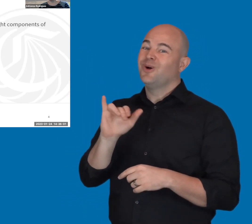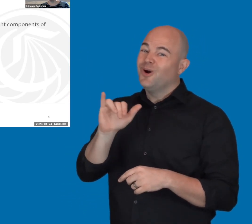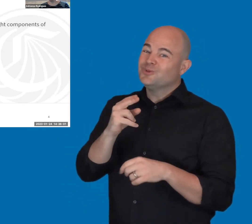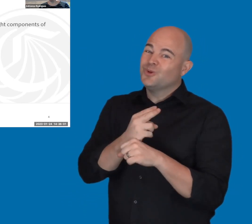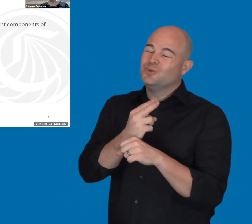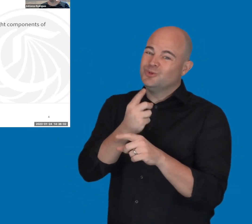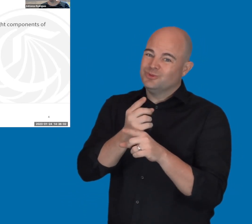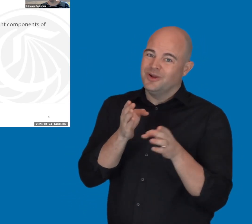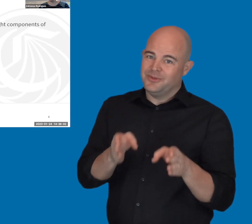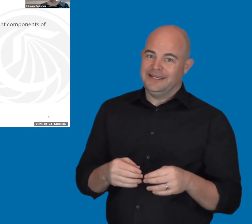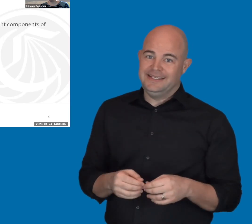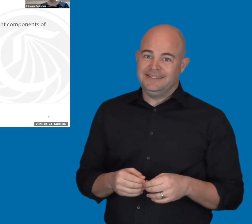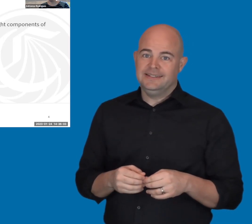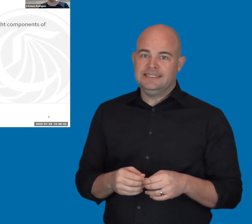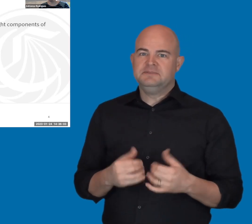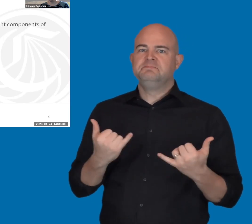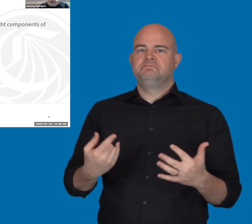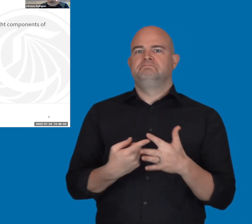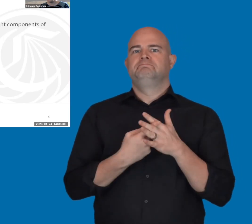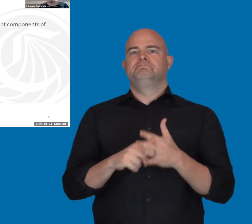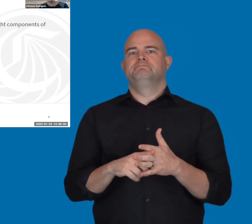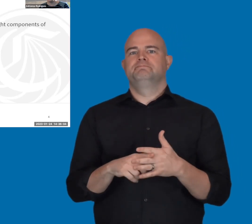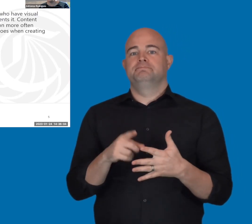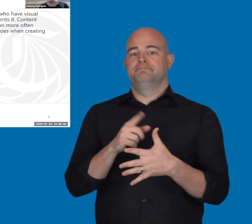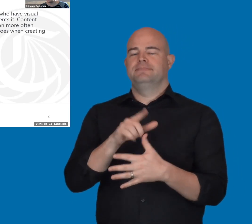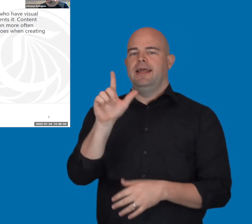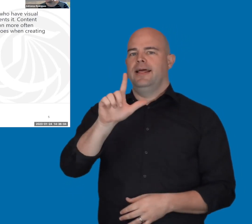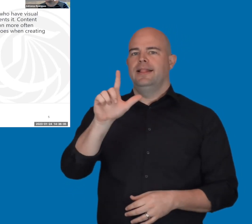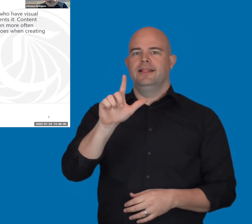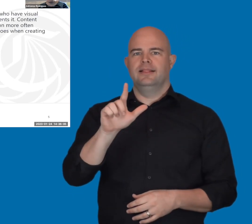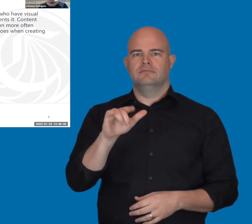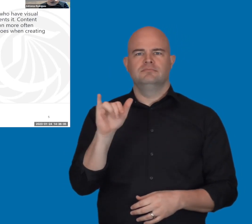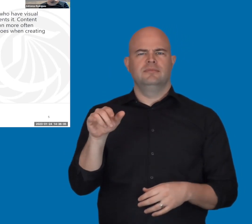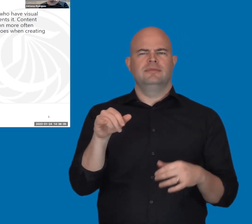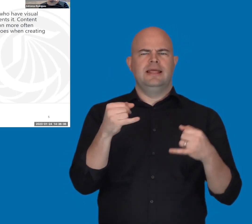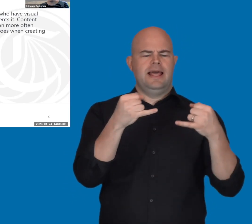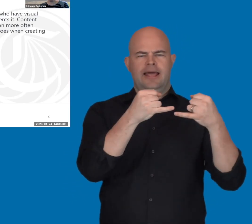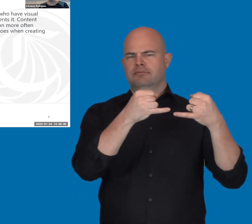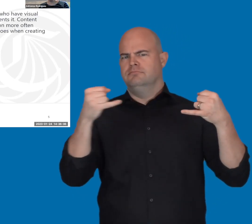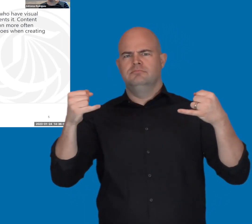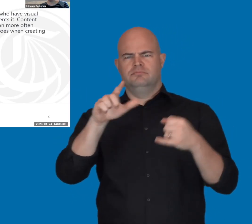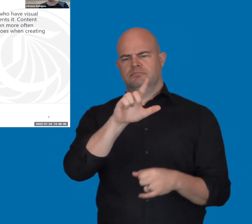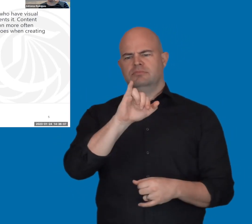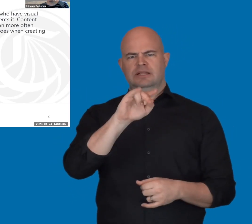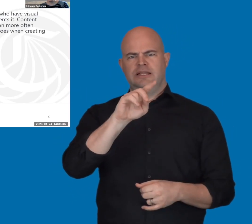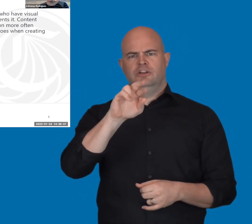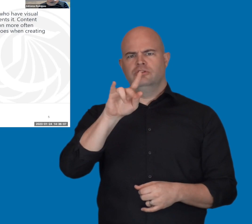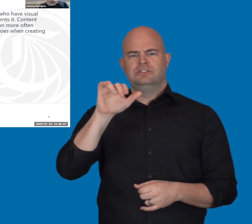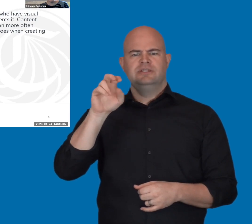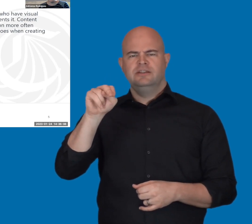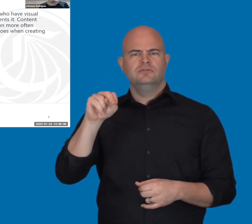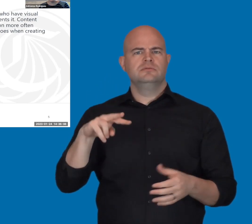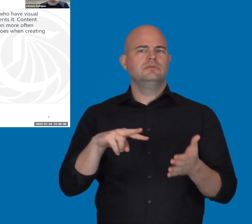So, let's get started with the first L, which is Linearization. So, linearization is basically reading order.